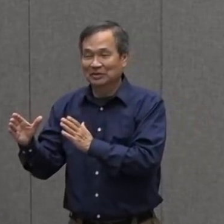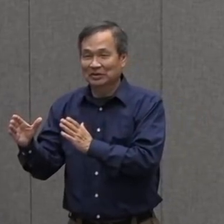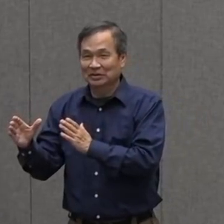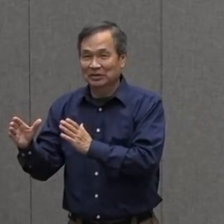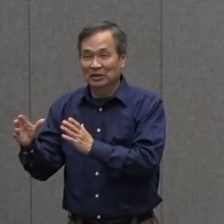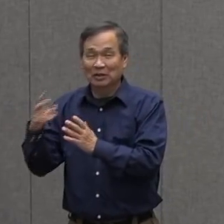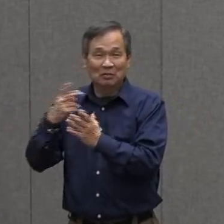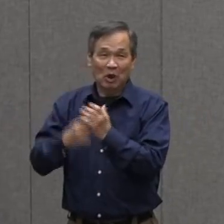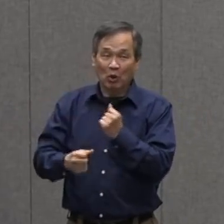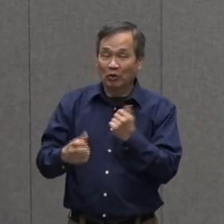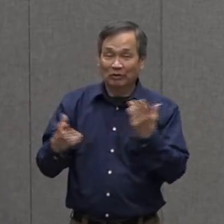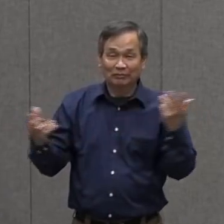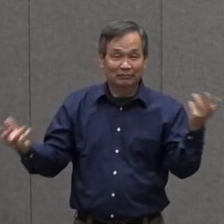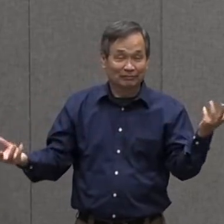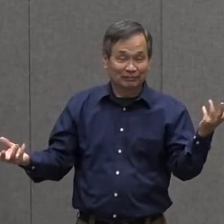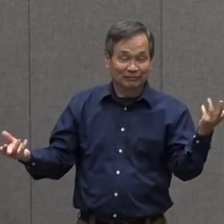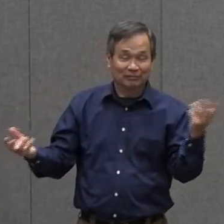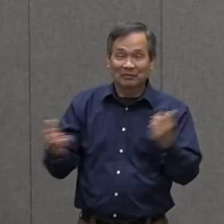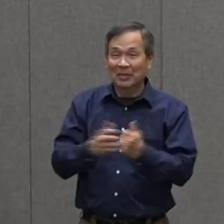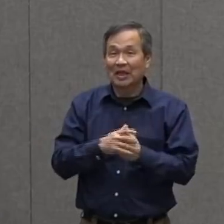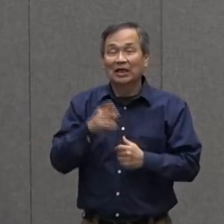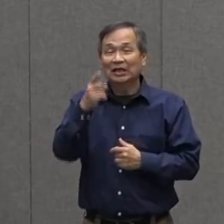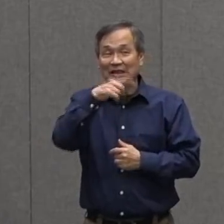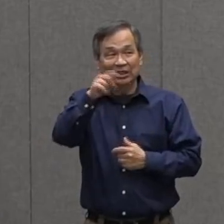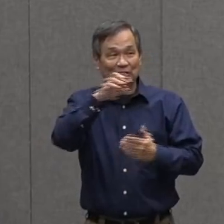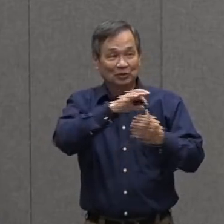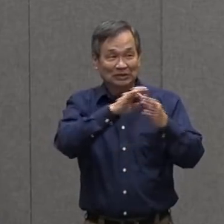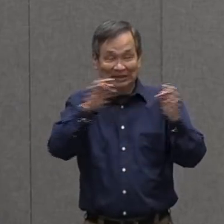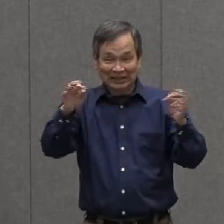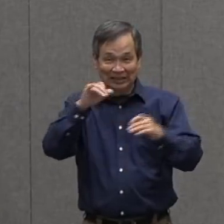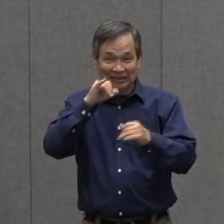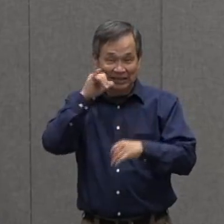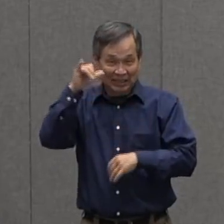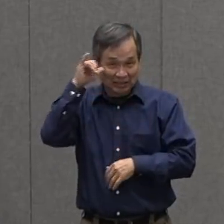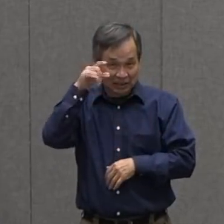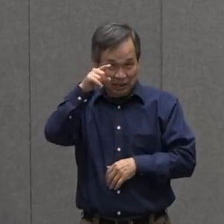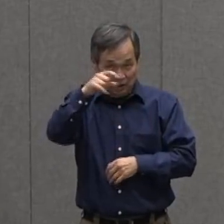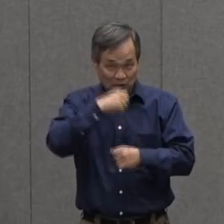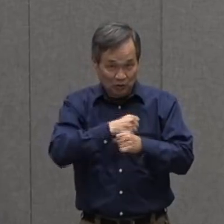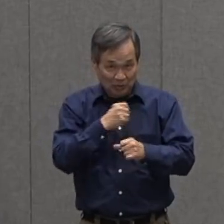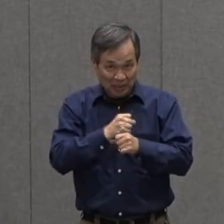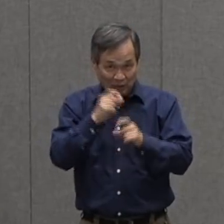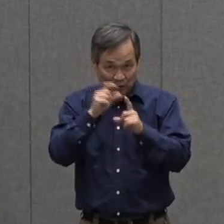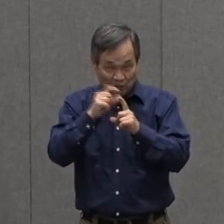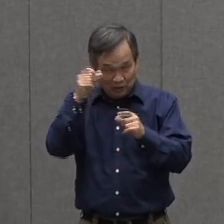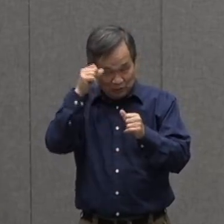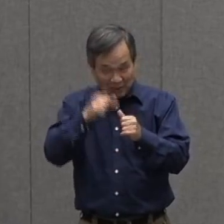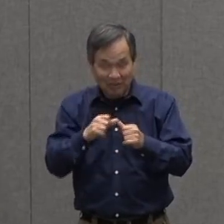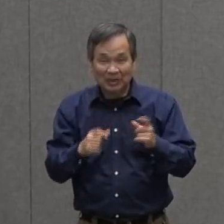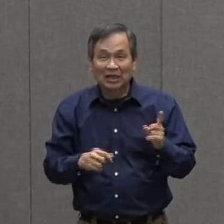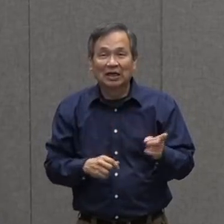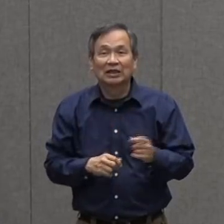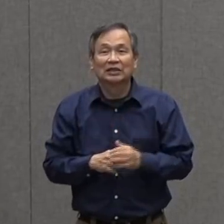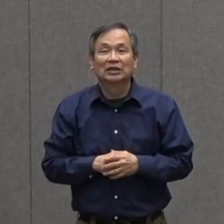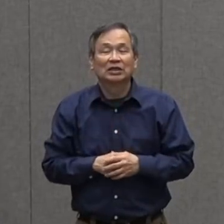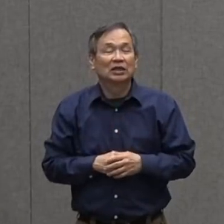You wrote some sentences for me yesterday when you were making words singular and plural.